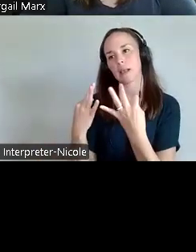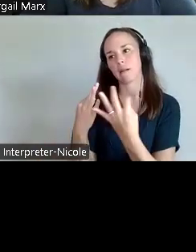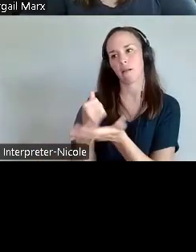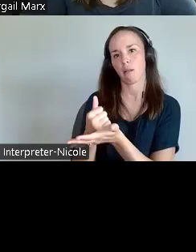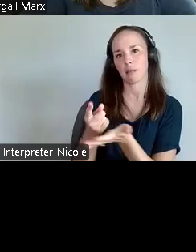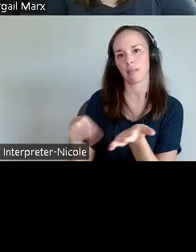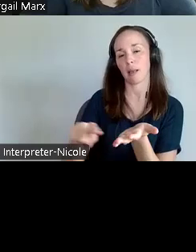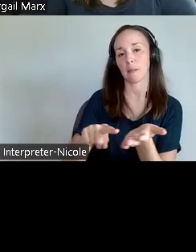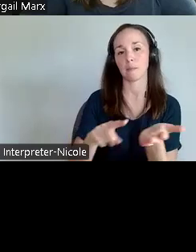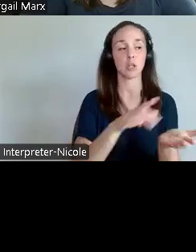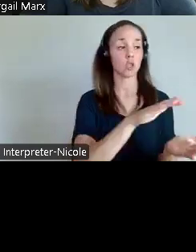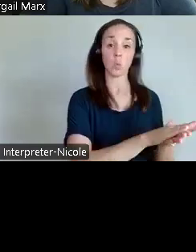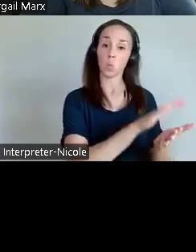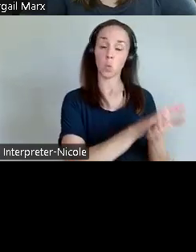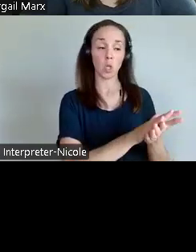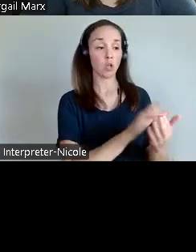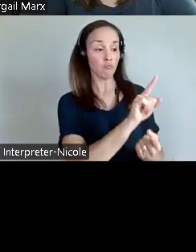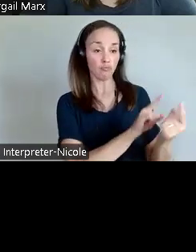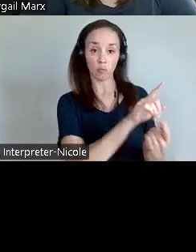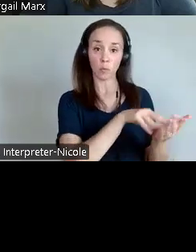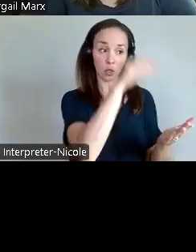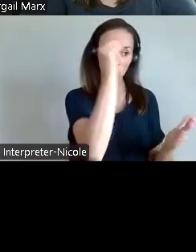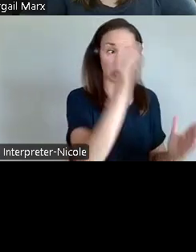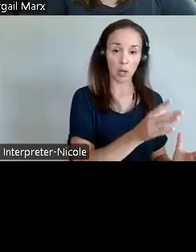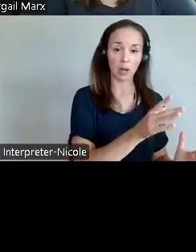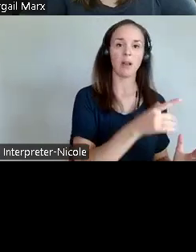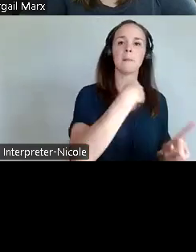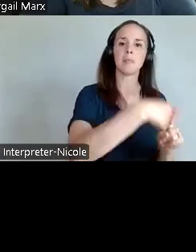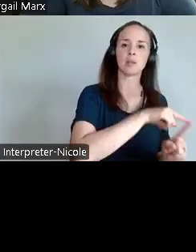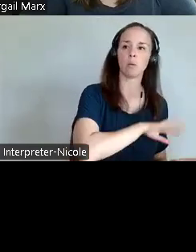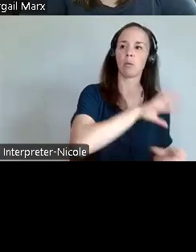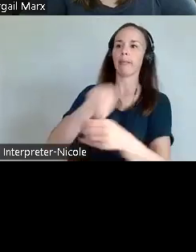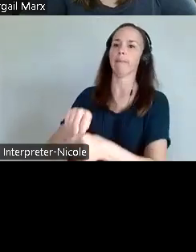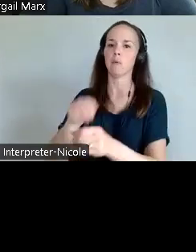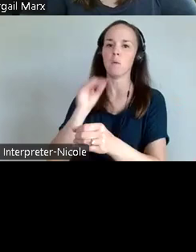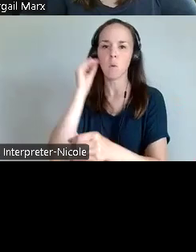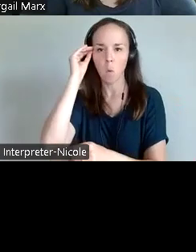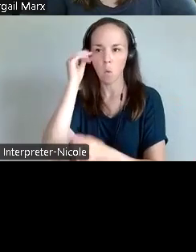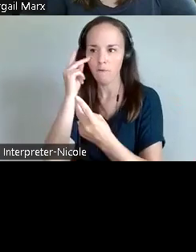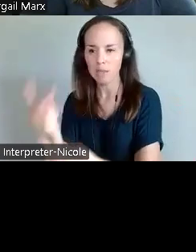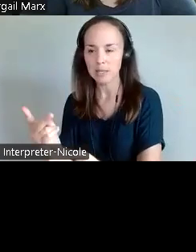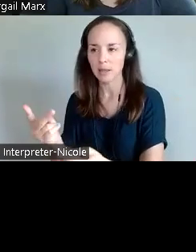out to the families' homes to do a home visit to make sure they're not just communicating at